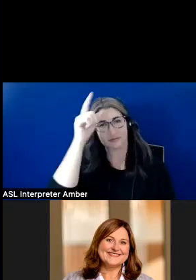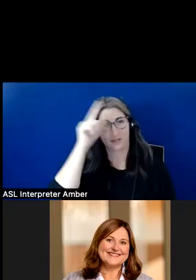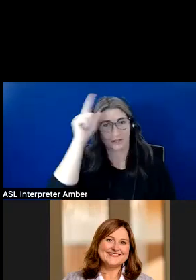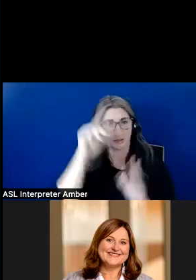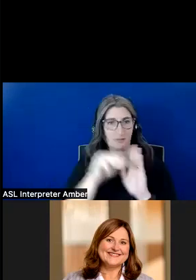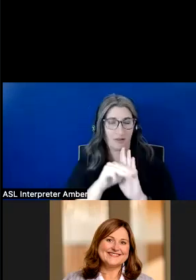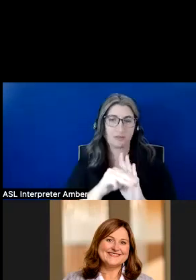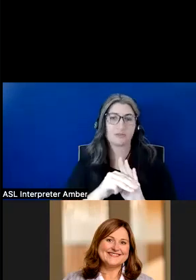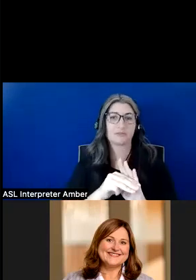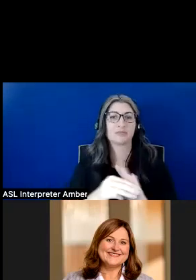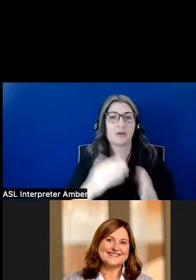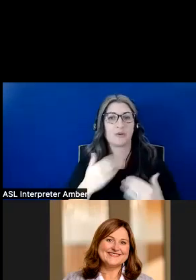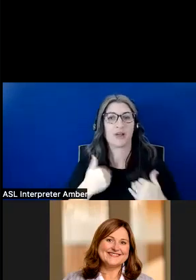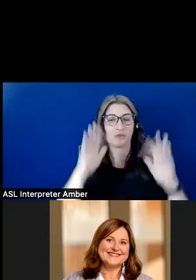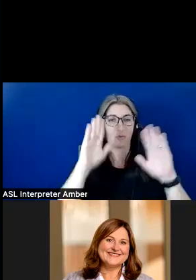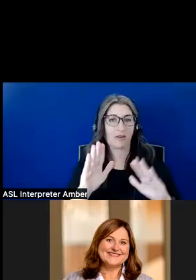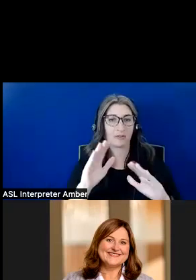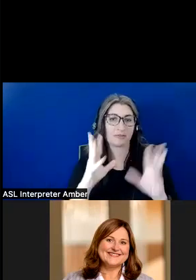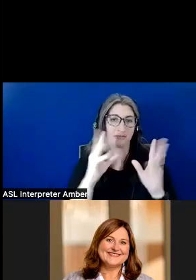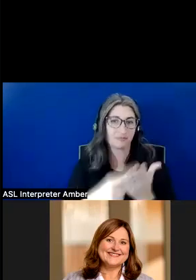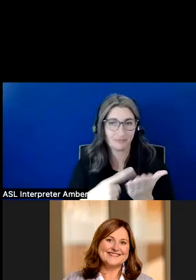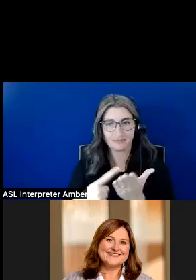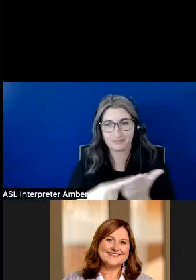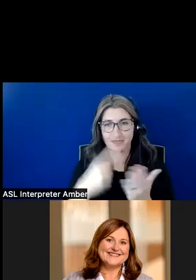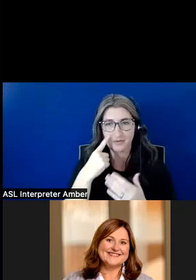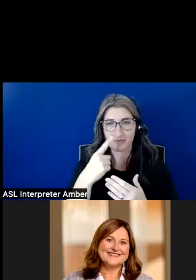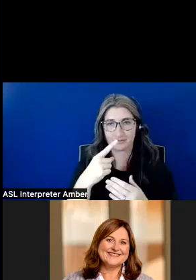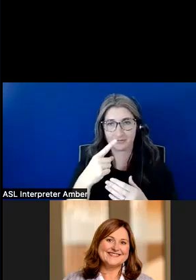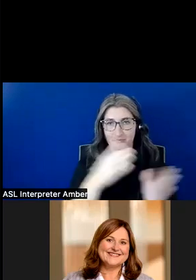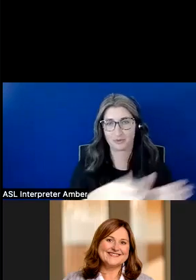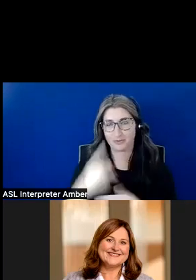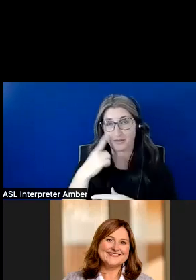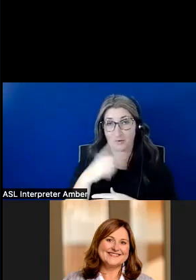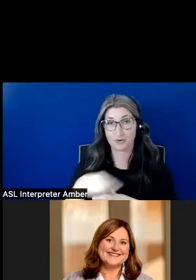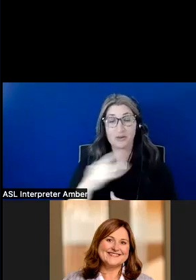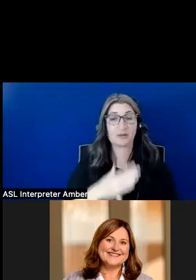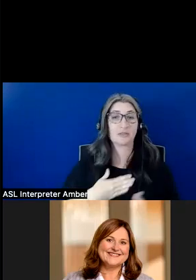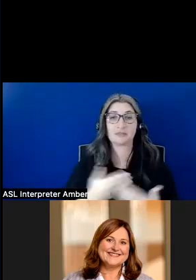We have a great robust discussion prepared for you. Please feel free to ask questions.